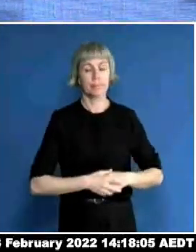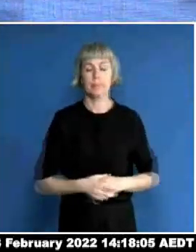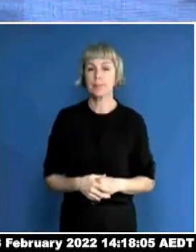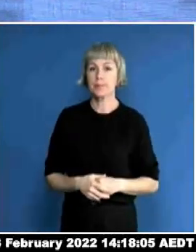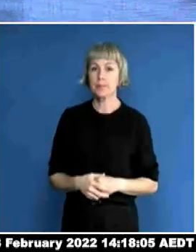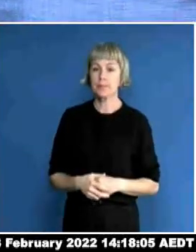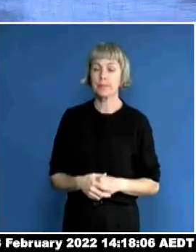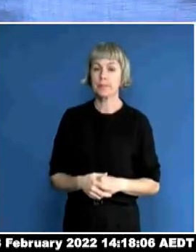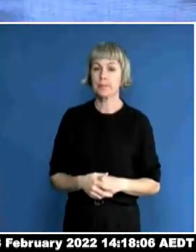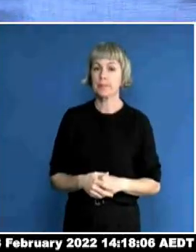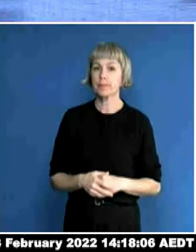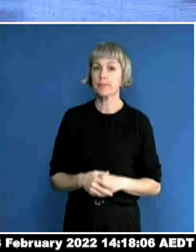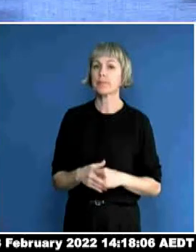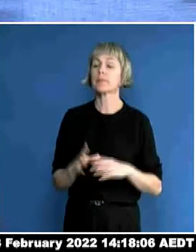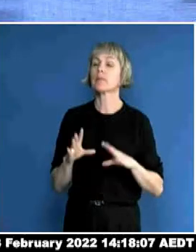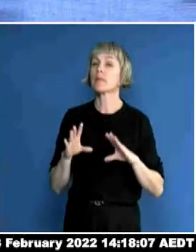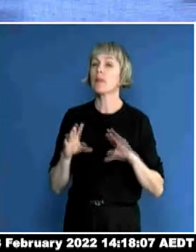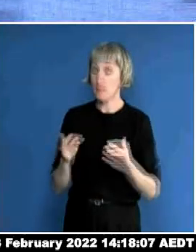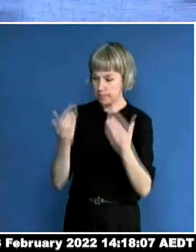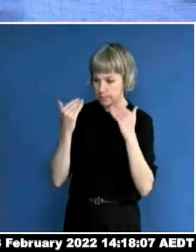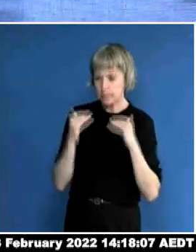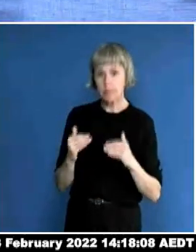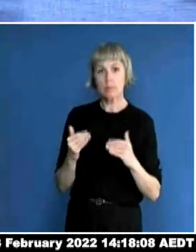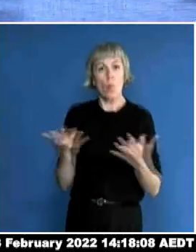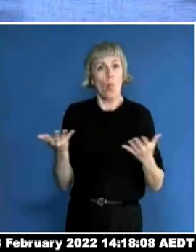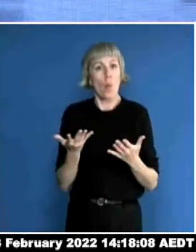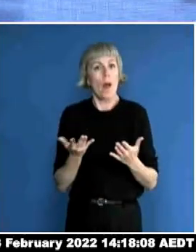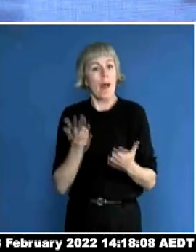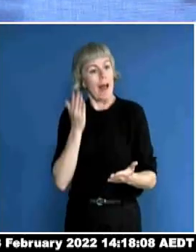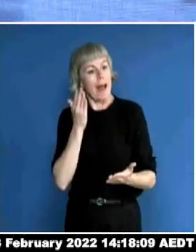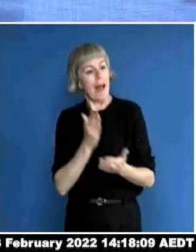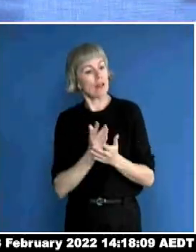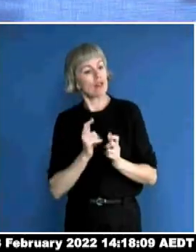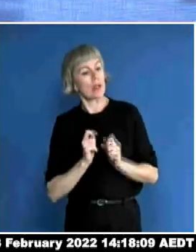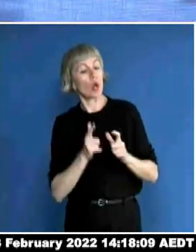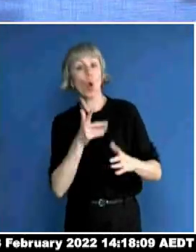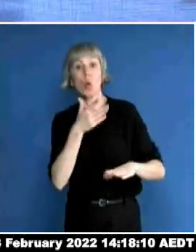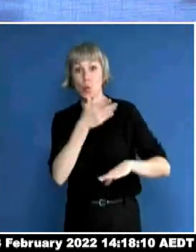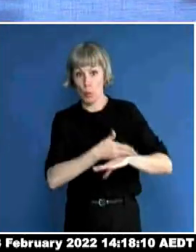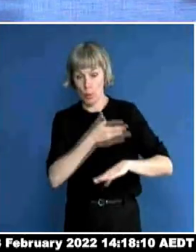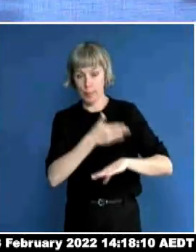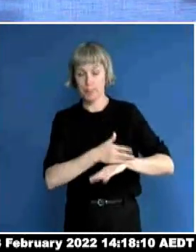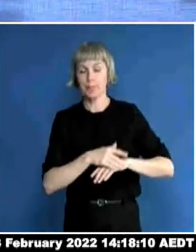locations. So when you started - I think you dealt with this earlier - you thought you